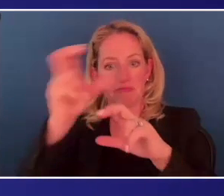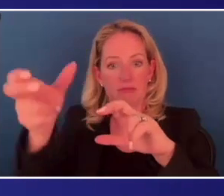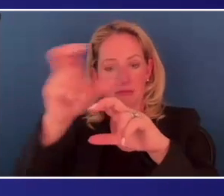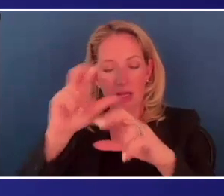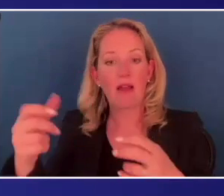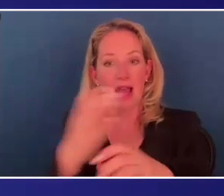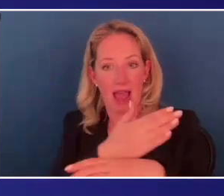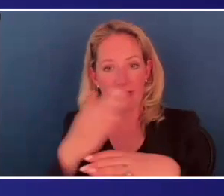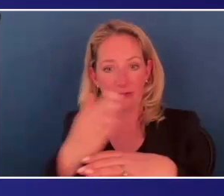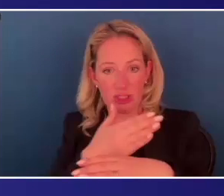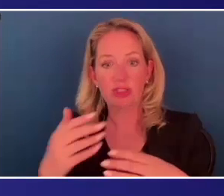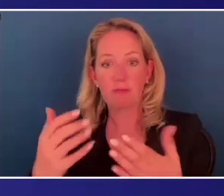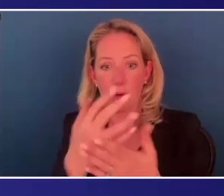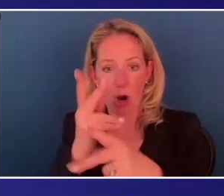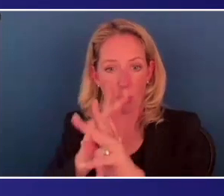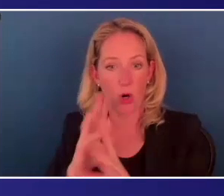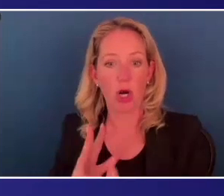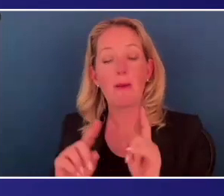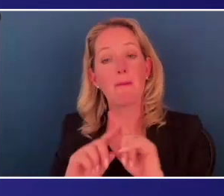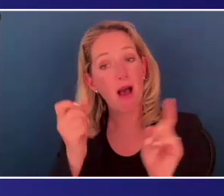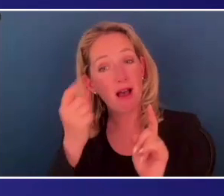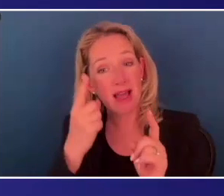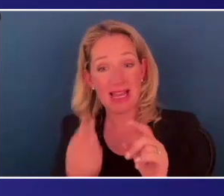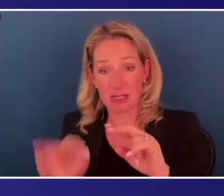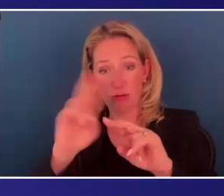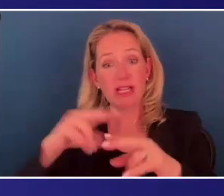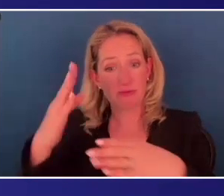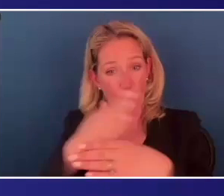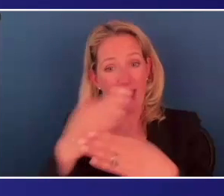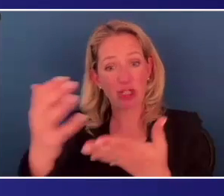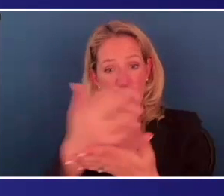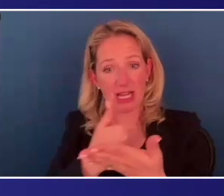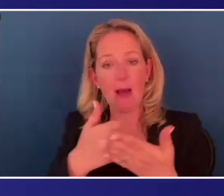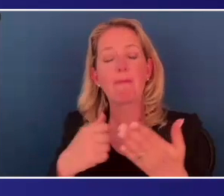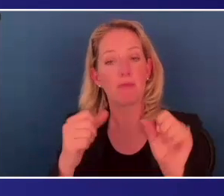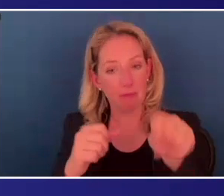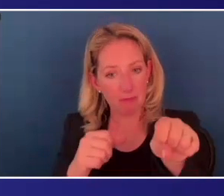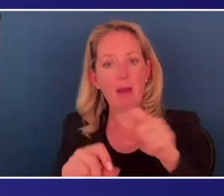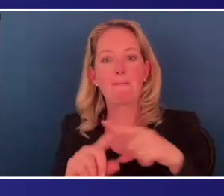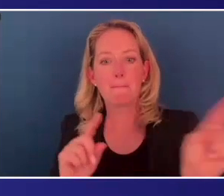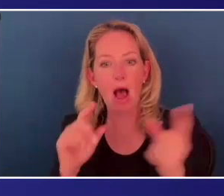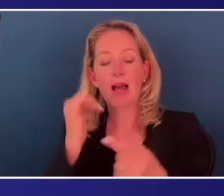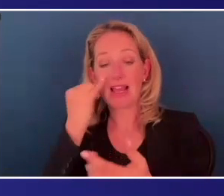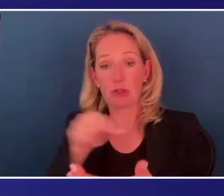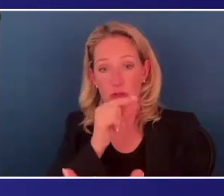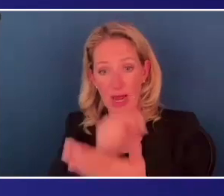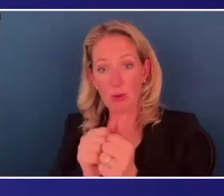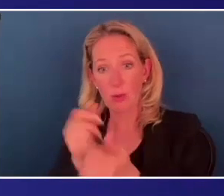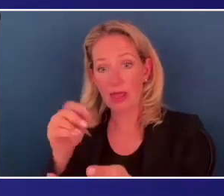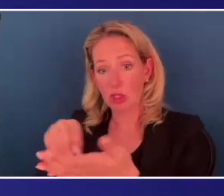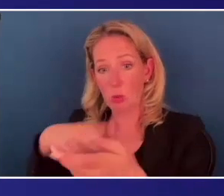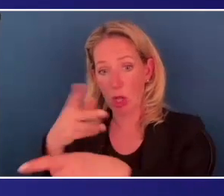However, despite increases to average income, those who graduate college with loans are less likely than college grads without loans to get married or have children.